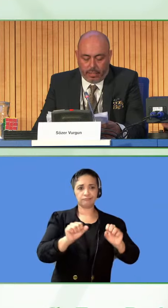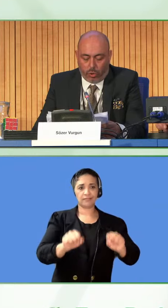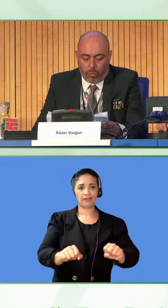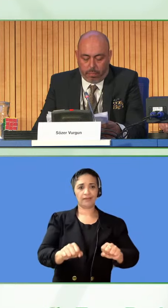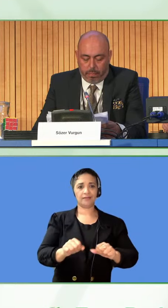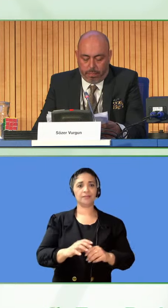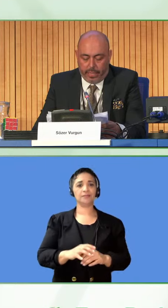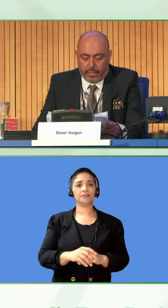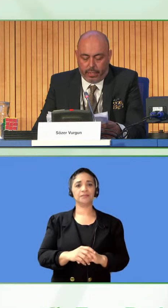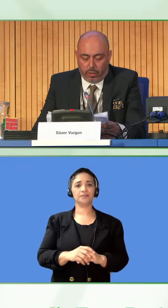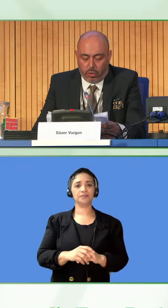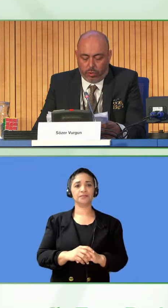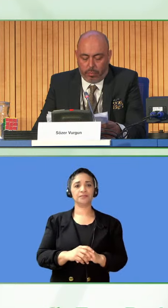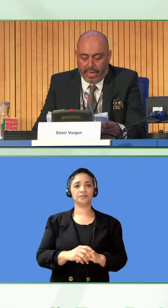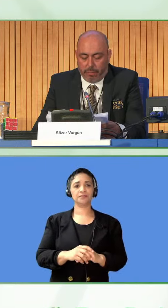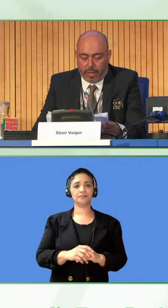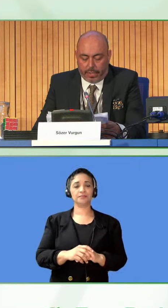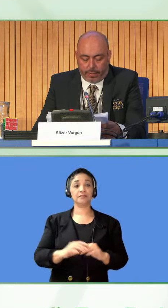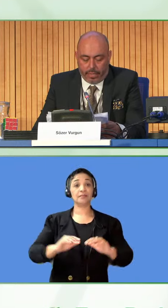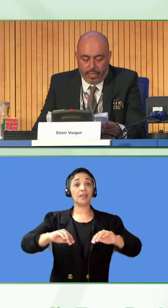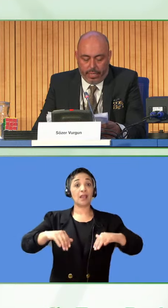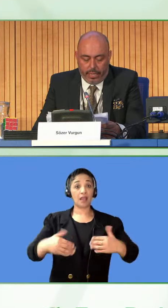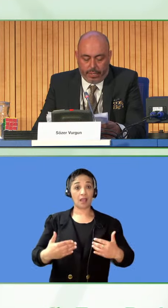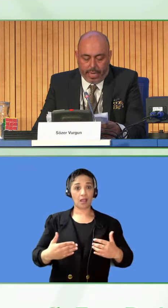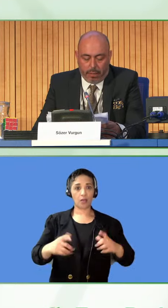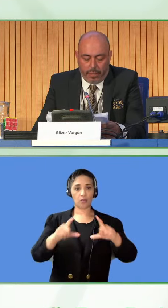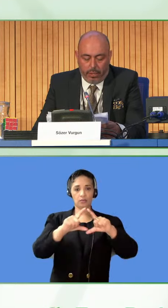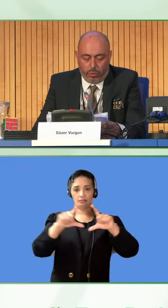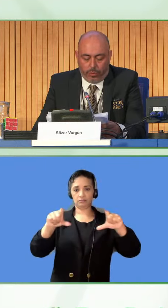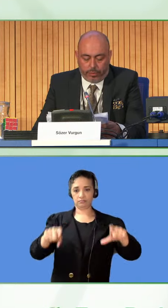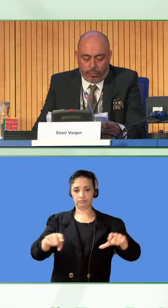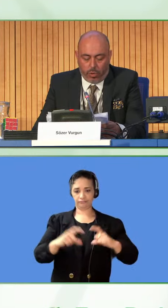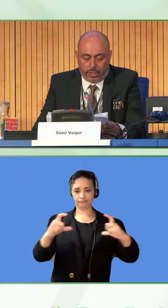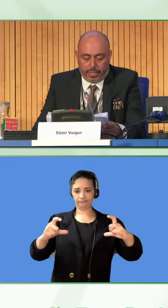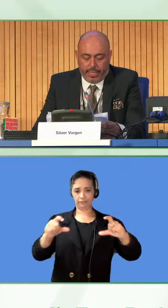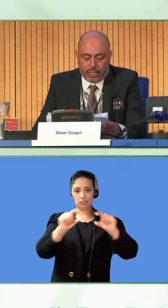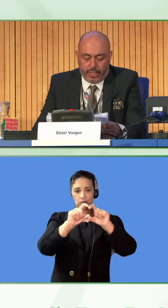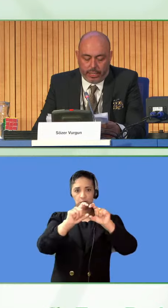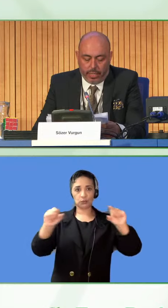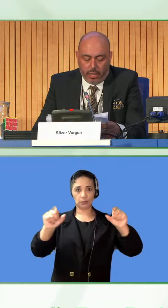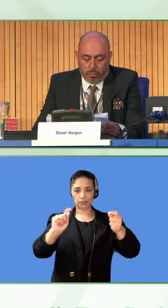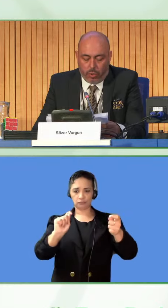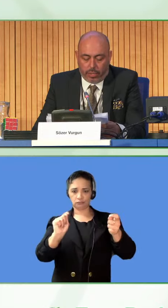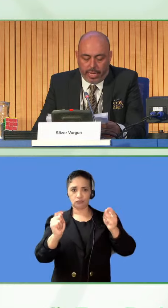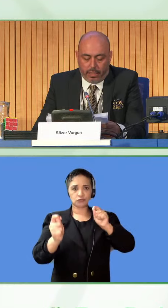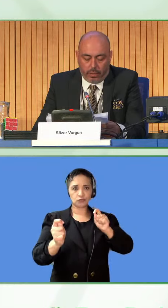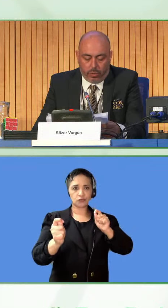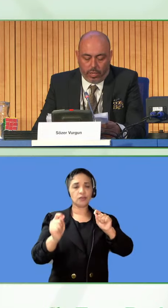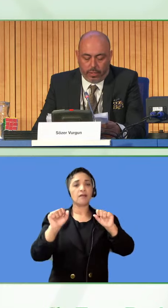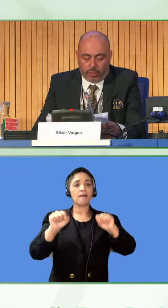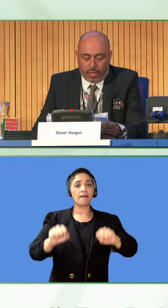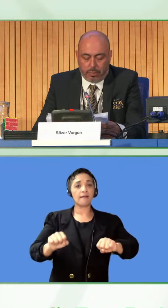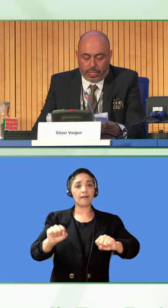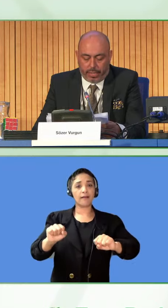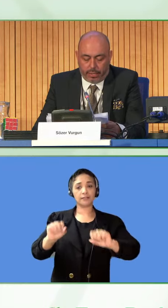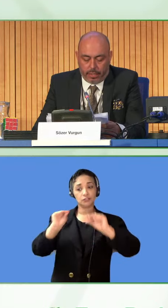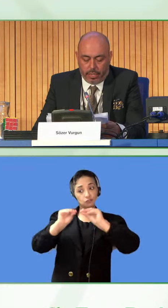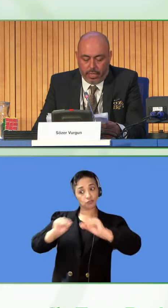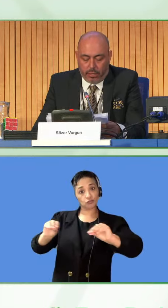The barrier education., It can be used for teaching more than one subject.